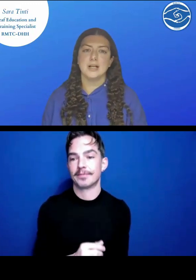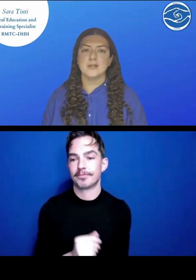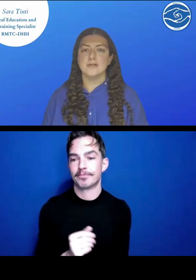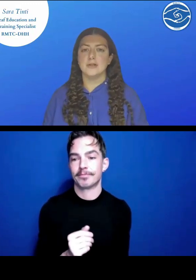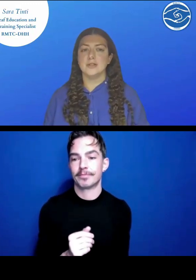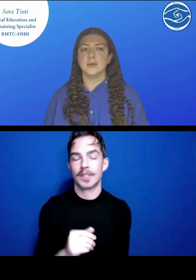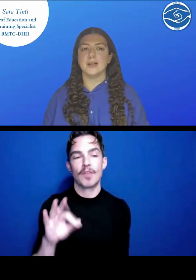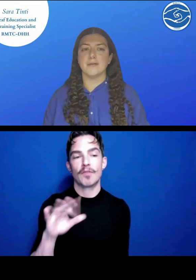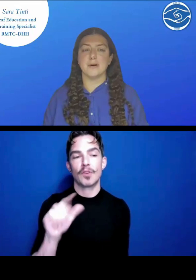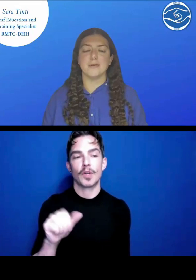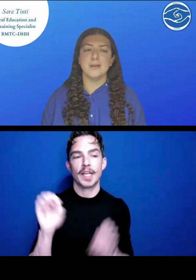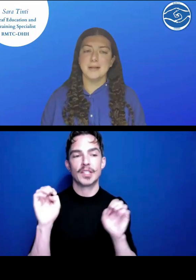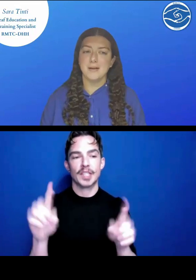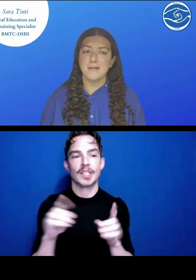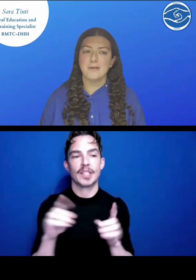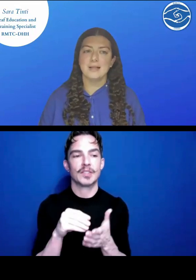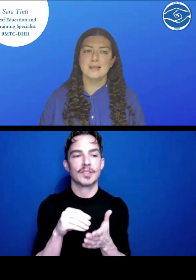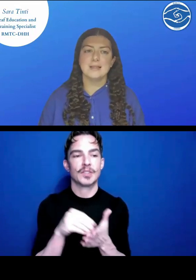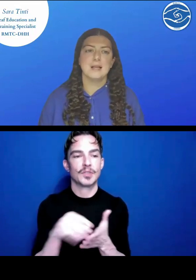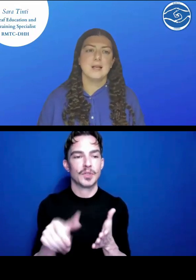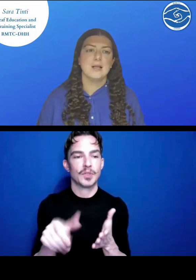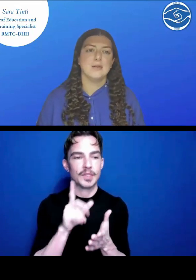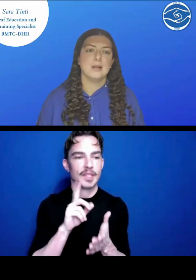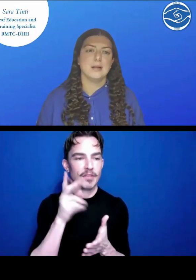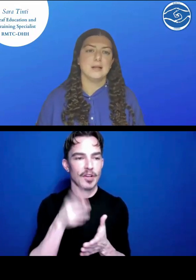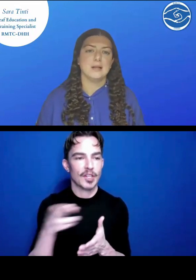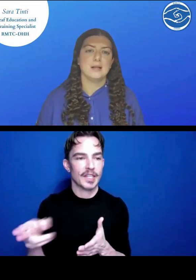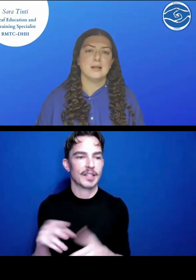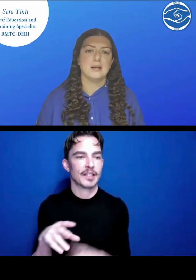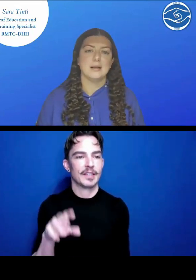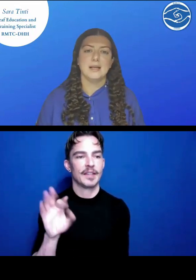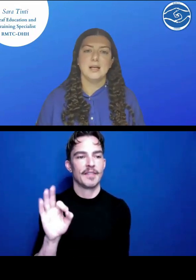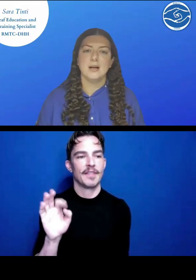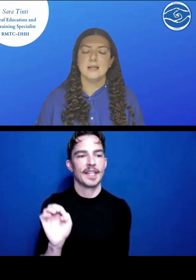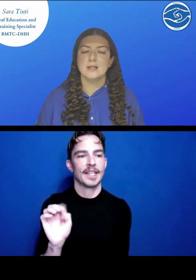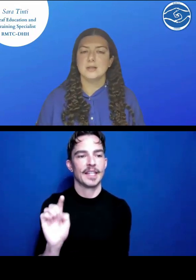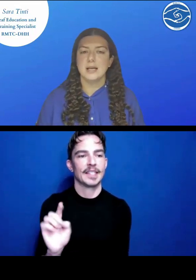Educators of Students who are Deaf and Hard of Hearing conference, you can click here and this